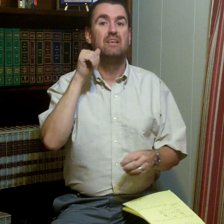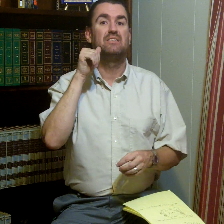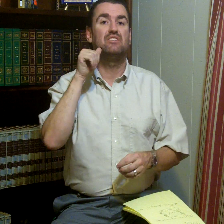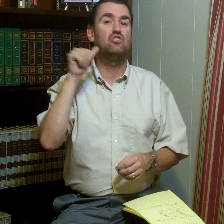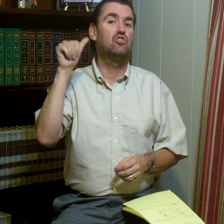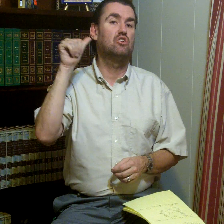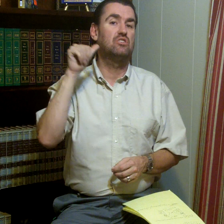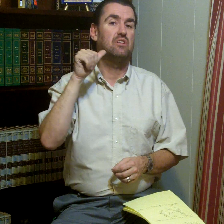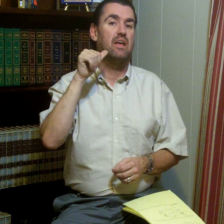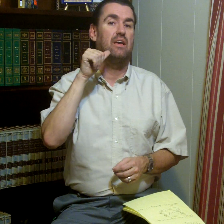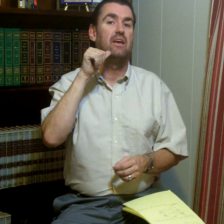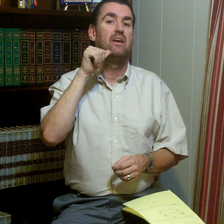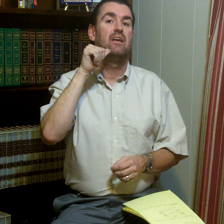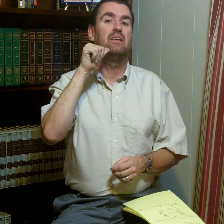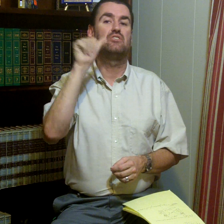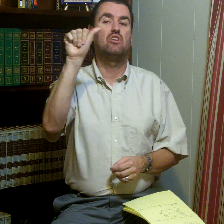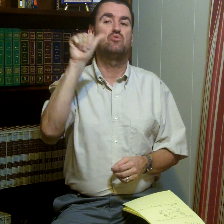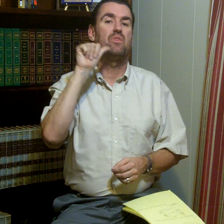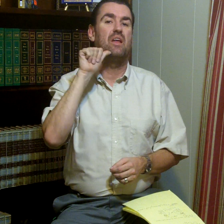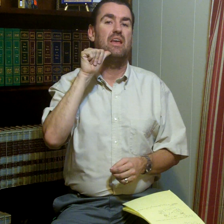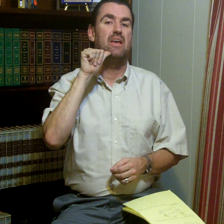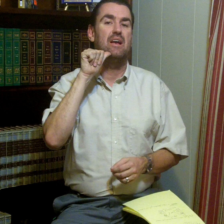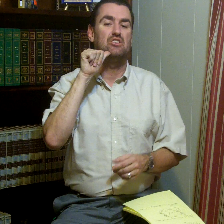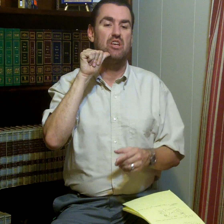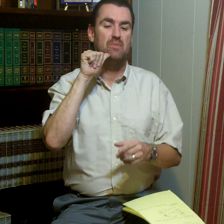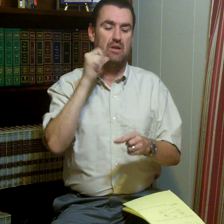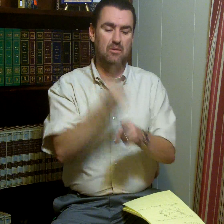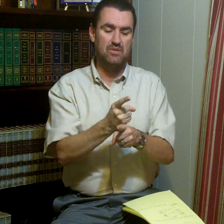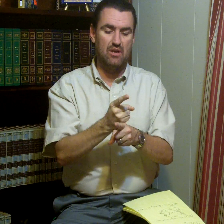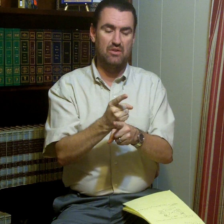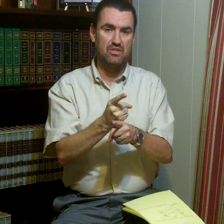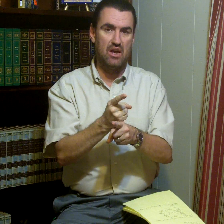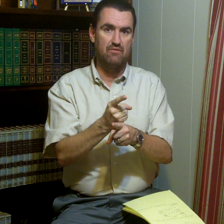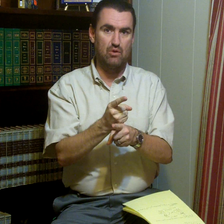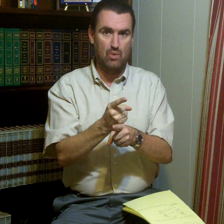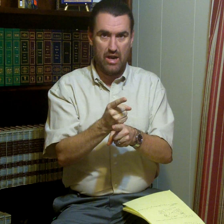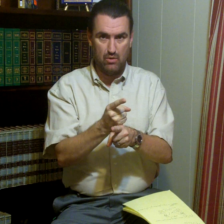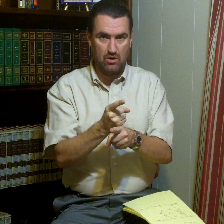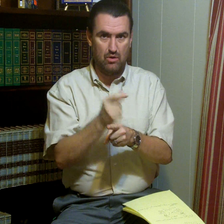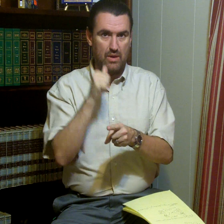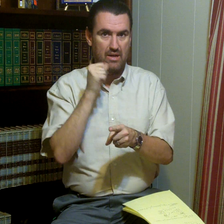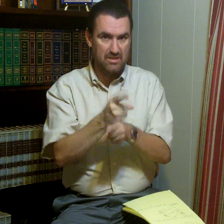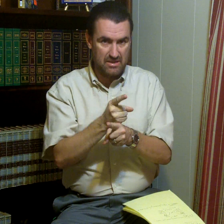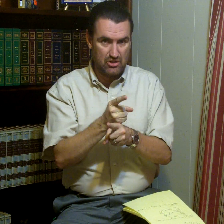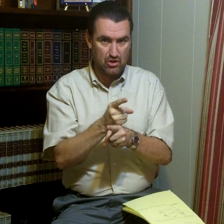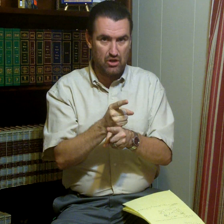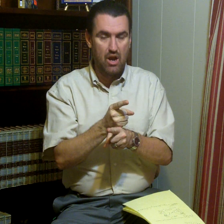sister looks like it starts with an a hand shape and comes down to the sign for right or correct sister